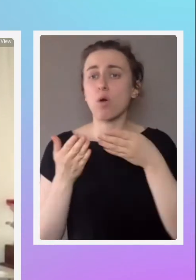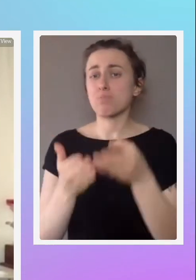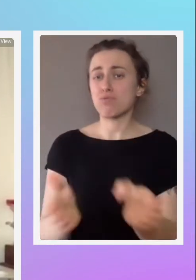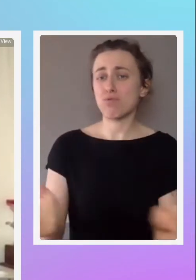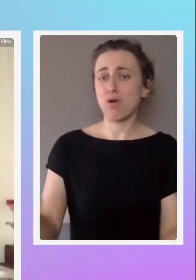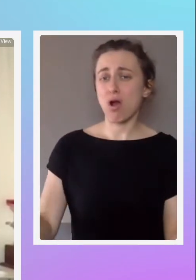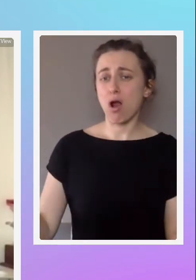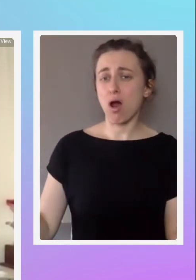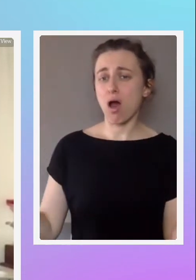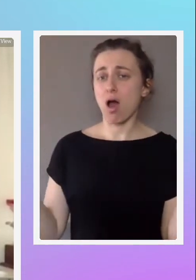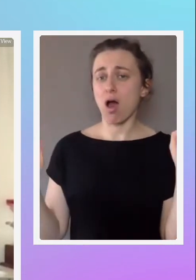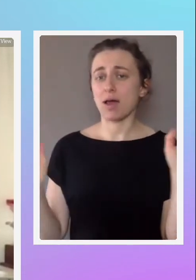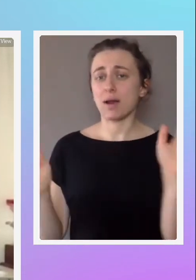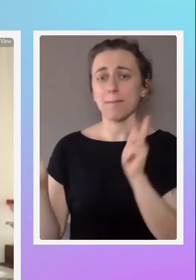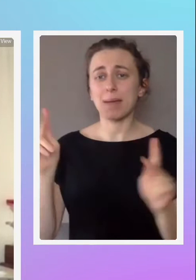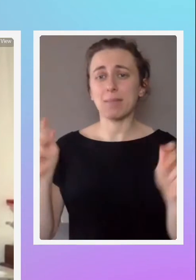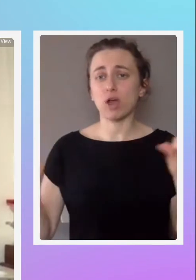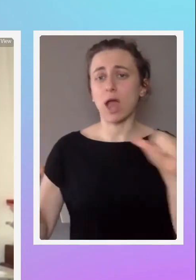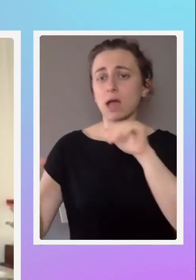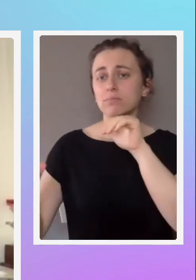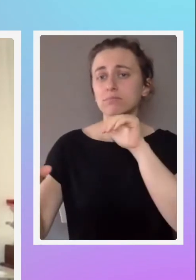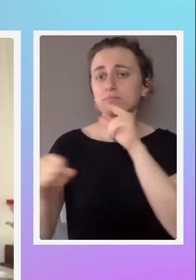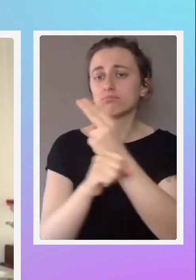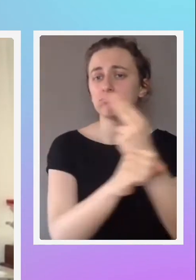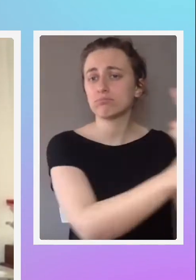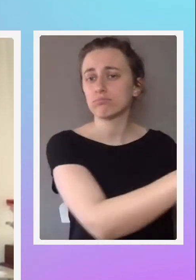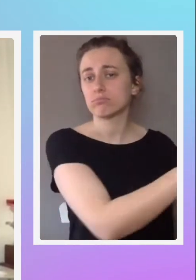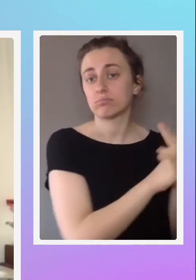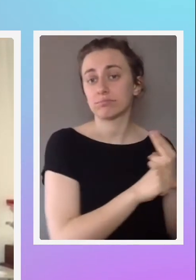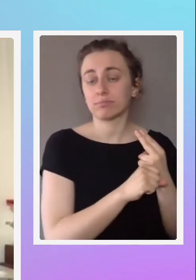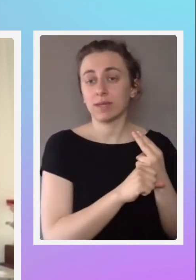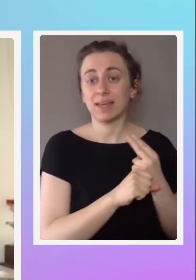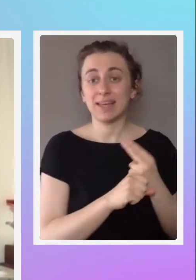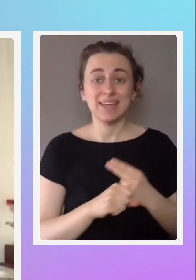In some cases, it may turn out to be simply too hard